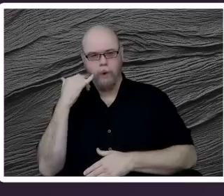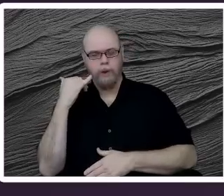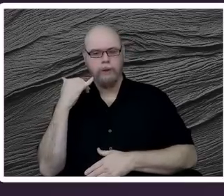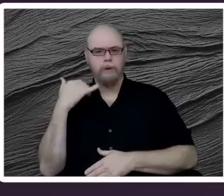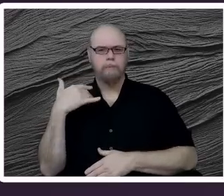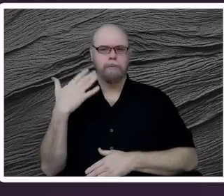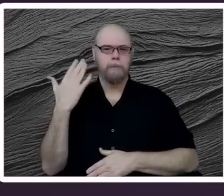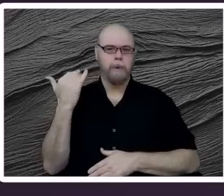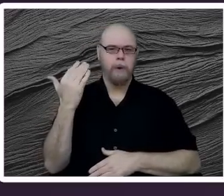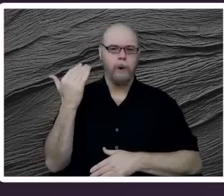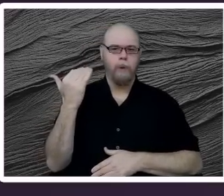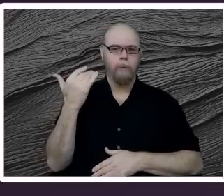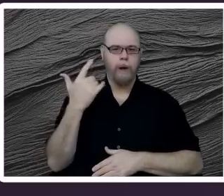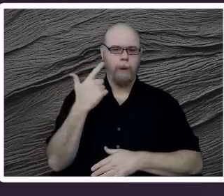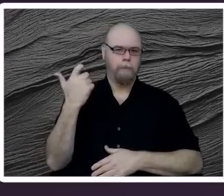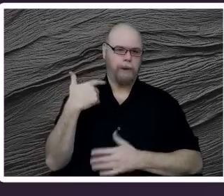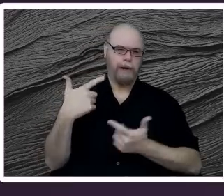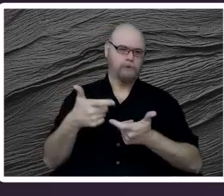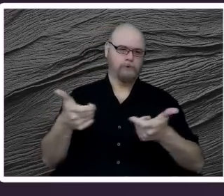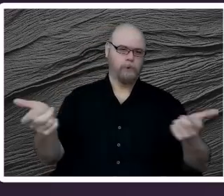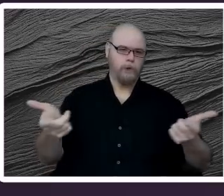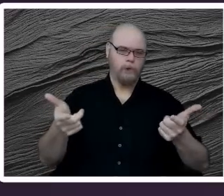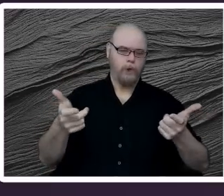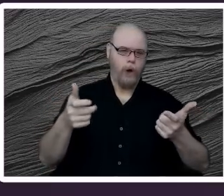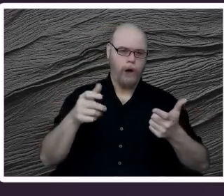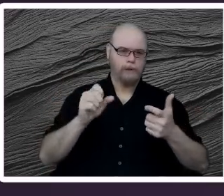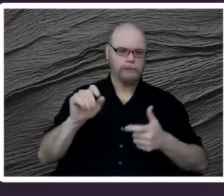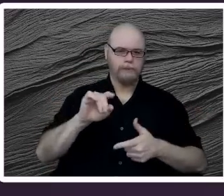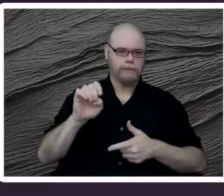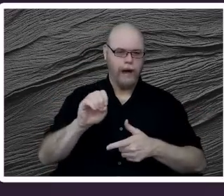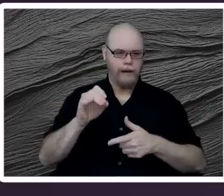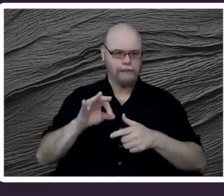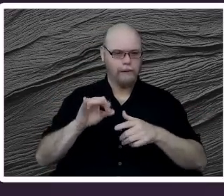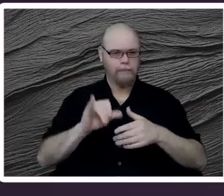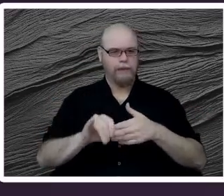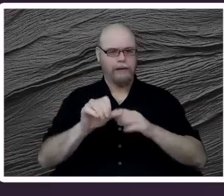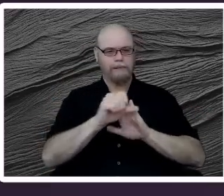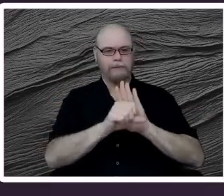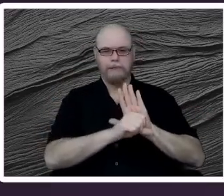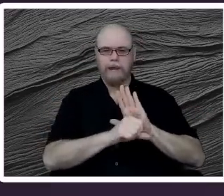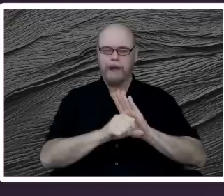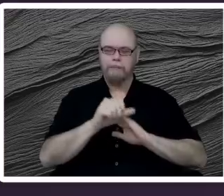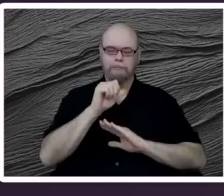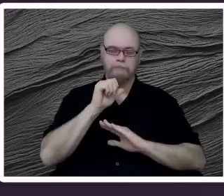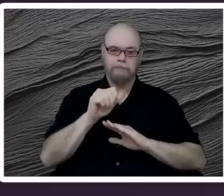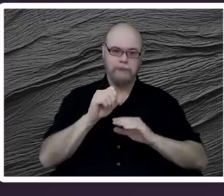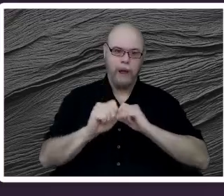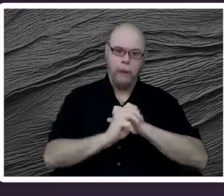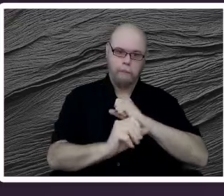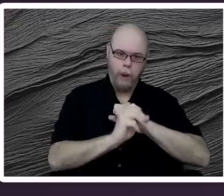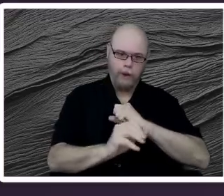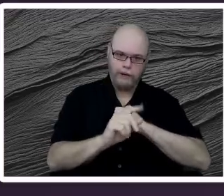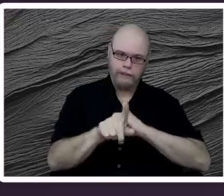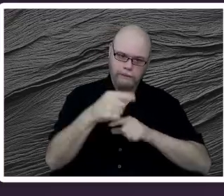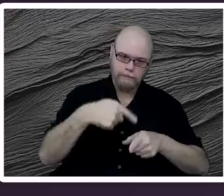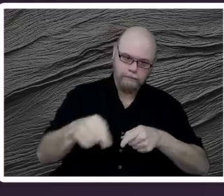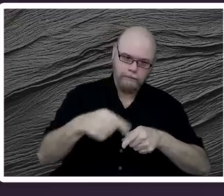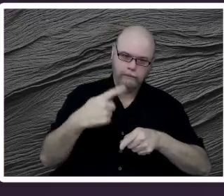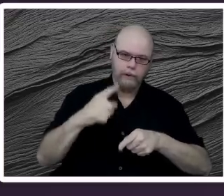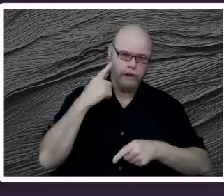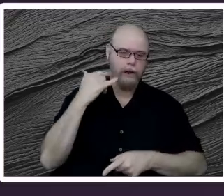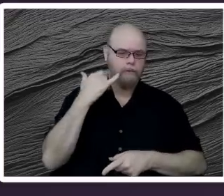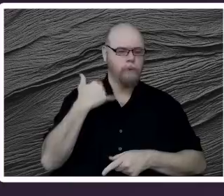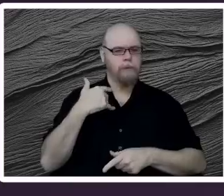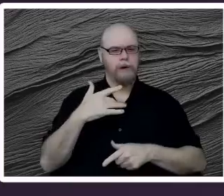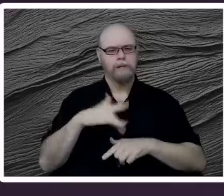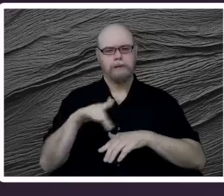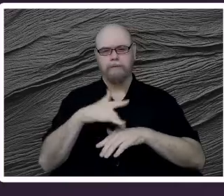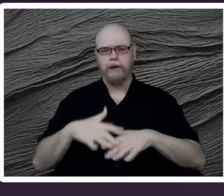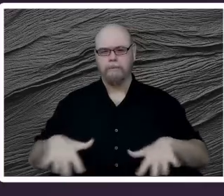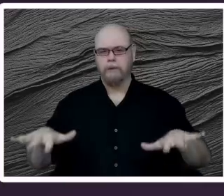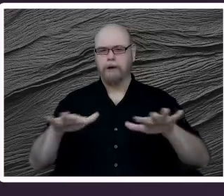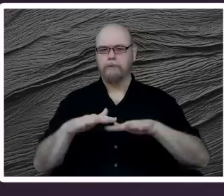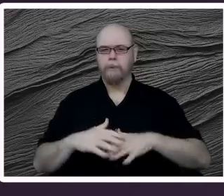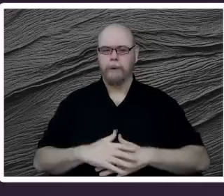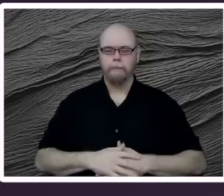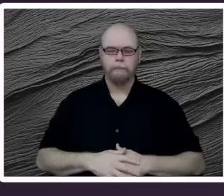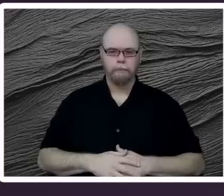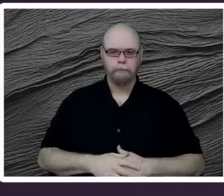of the state. We're not marketing specifically to California. They're available everywhere.